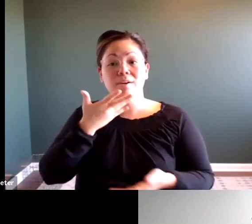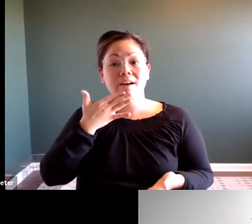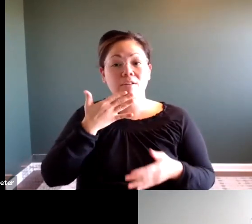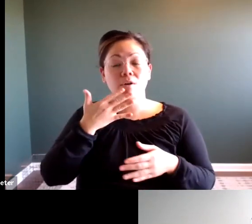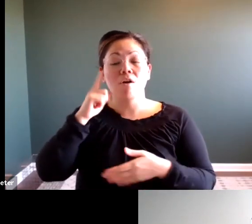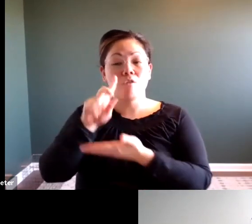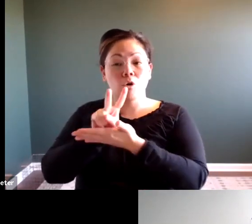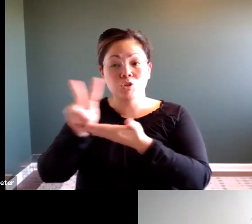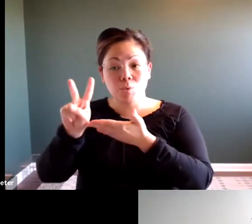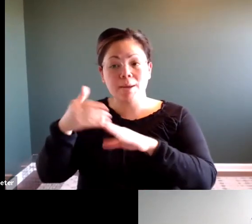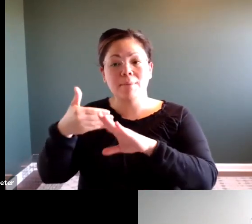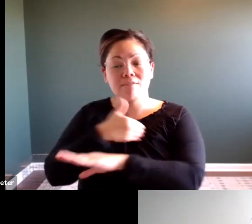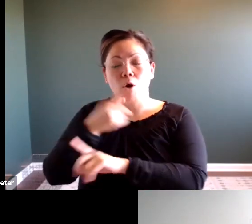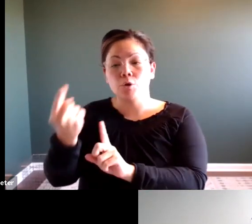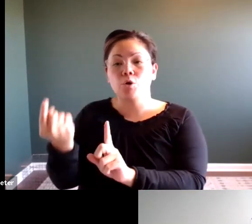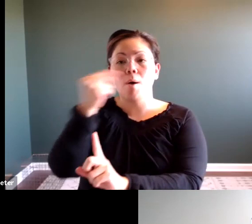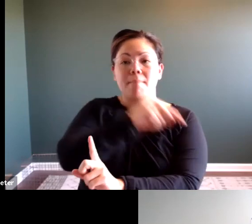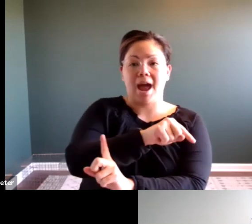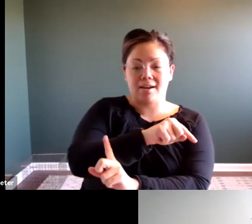to the, to like the more expanded restrictions.